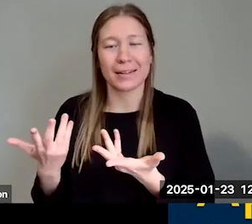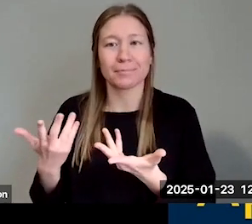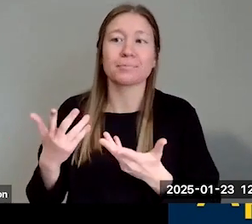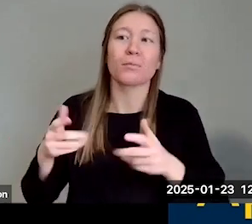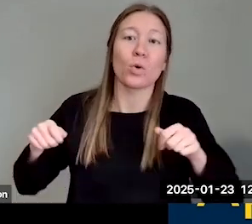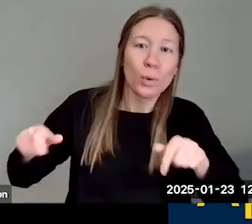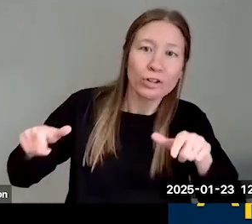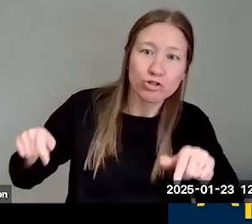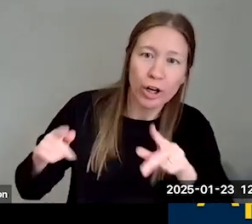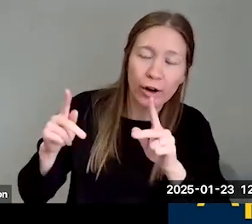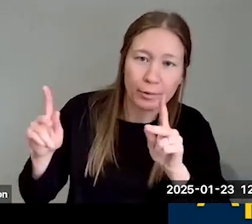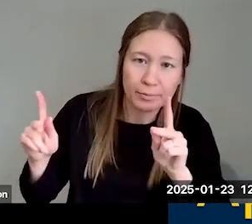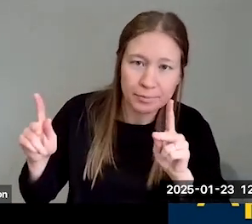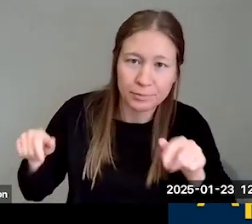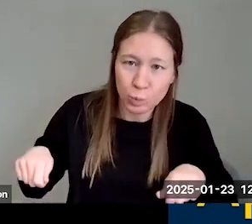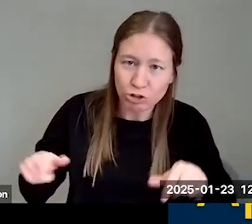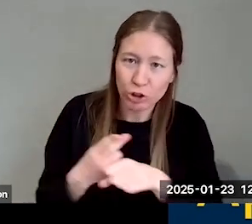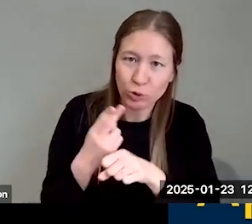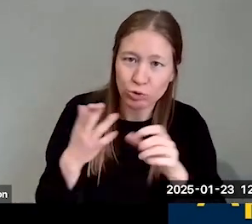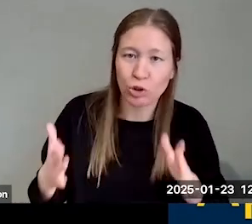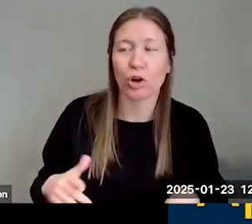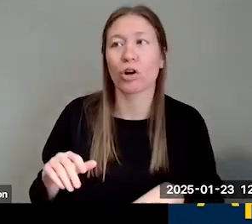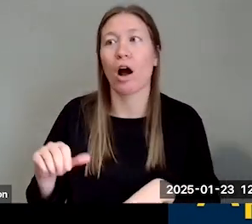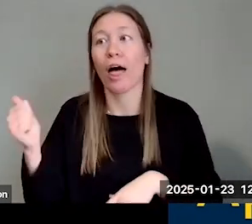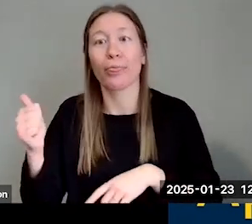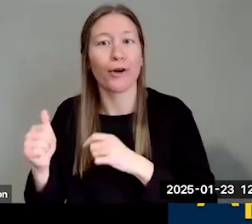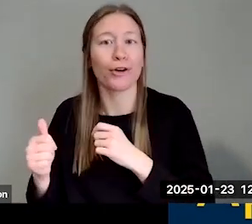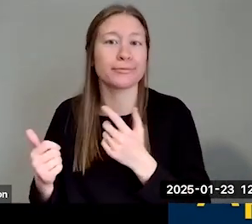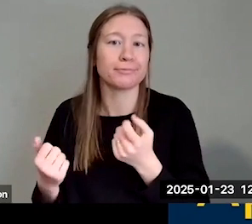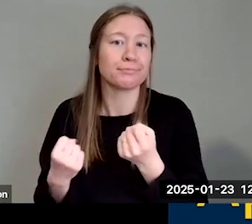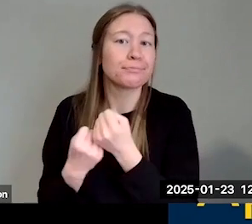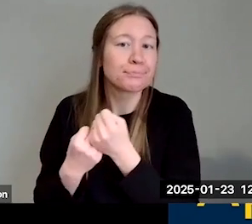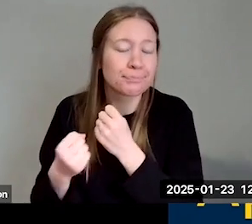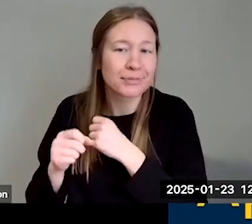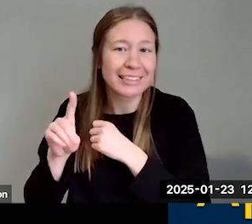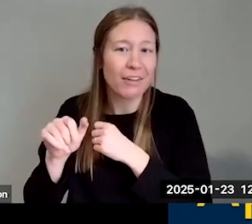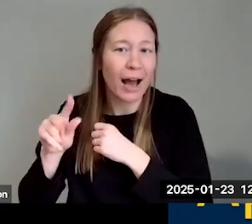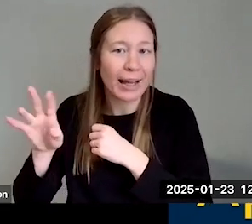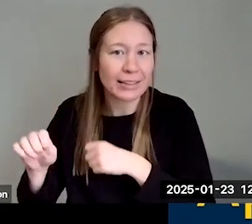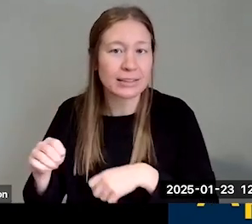or another assistive device. They may be somebody that is utilizing a service animal